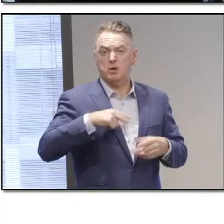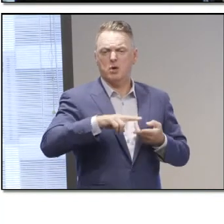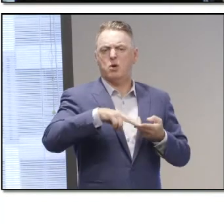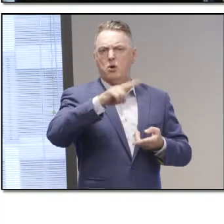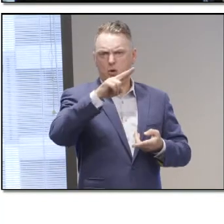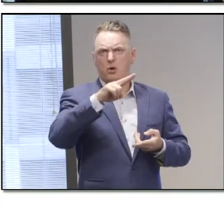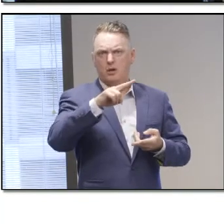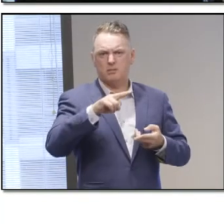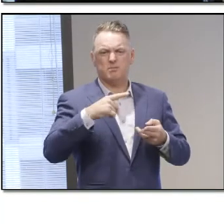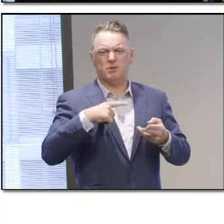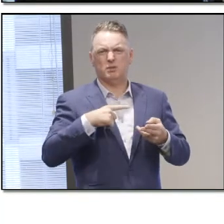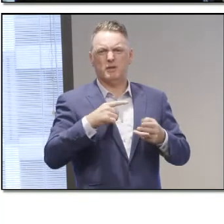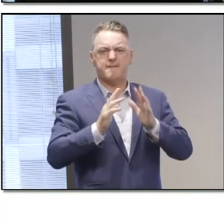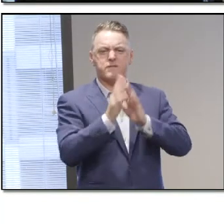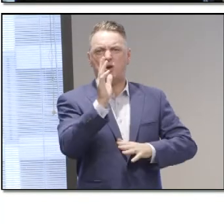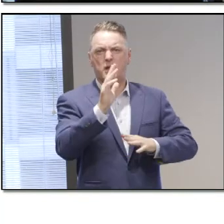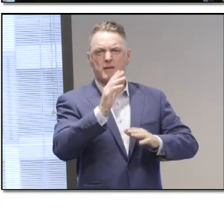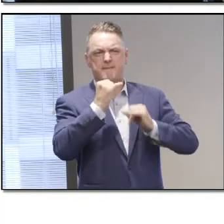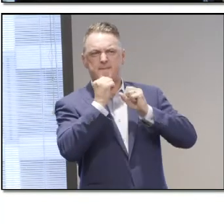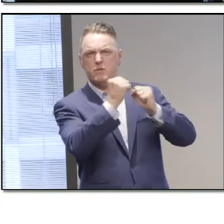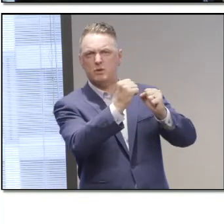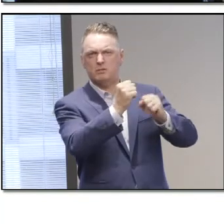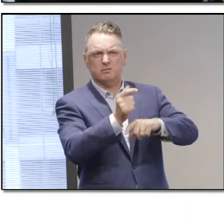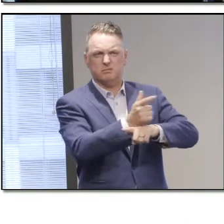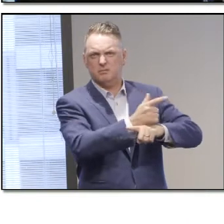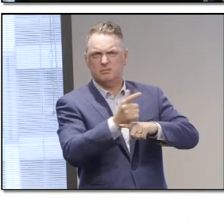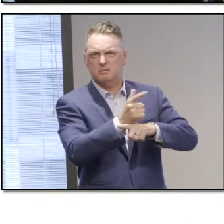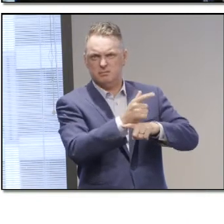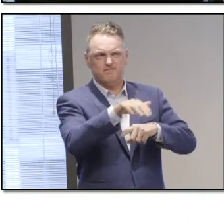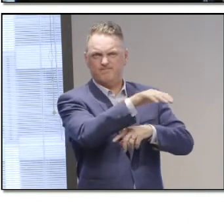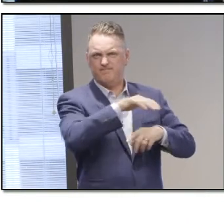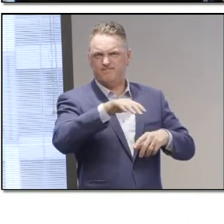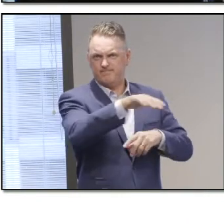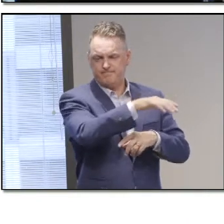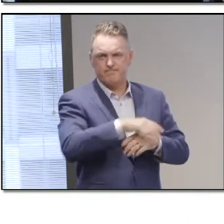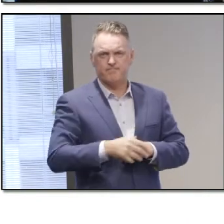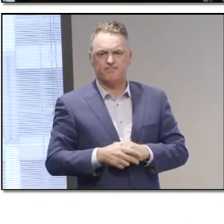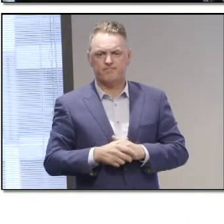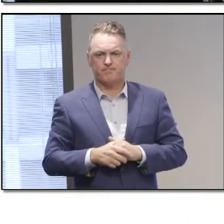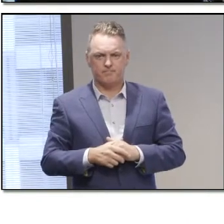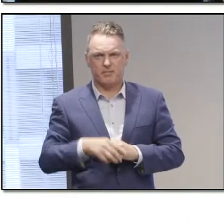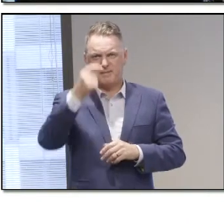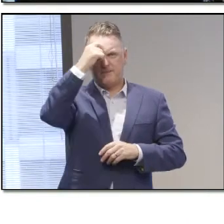firefighting chemicals that had been used in the East Sale defence site. We identified these high